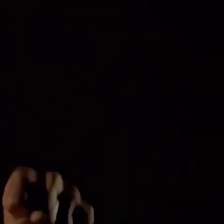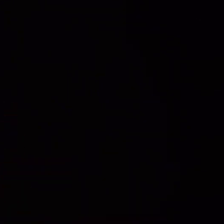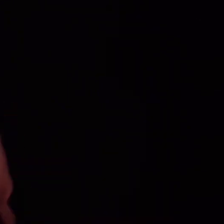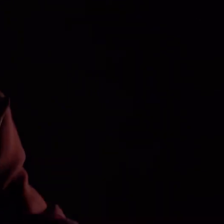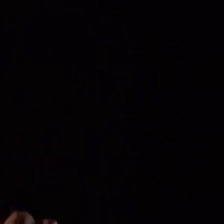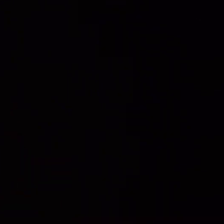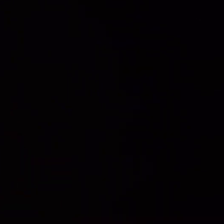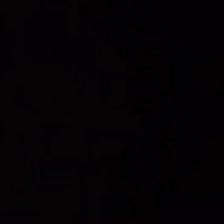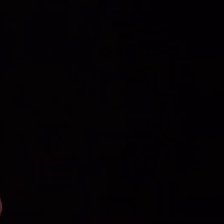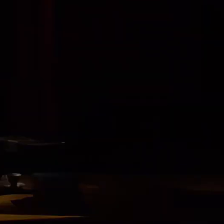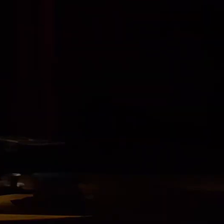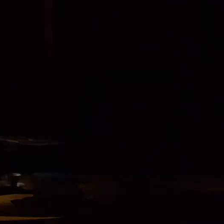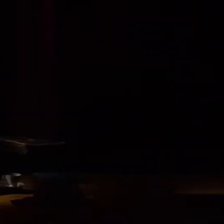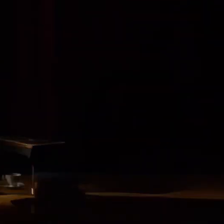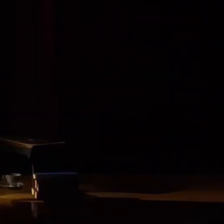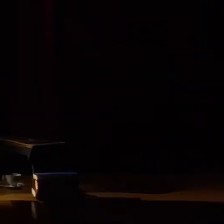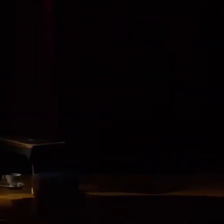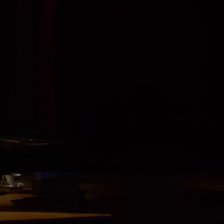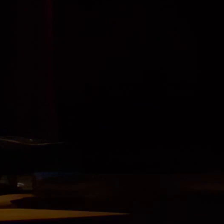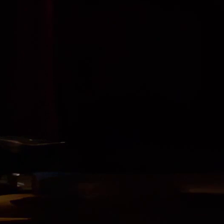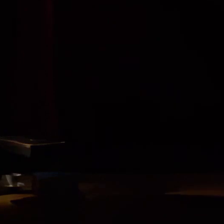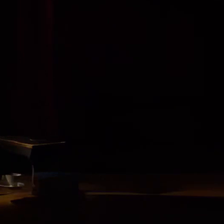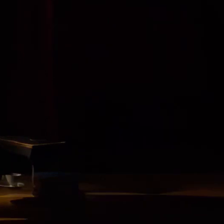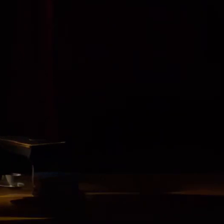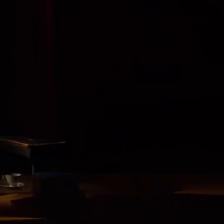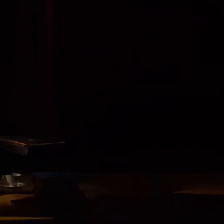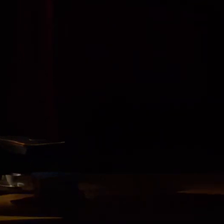(horse whinnies) (horse whinnies) (insects stop) (horse snorts)